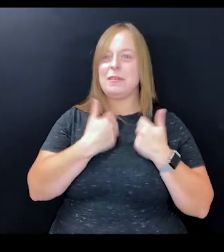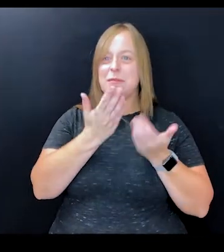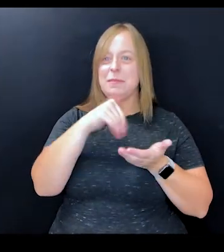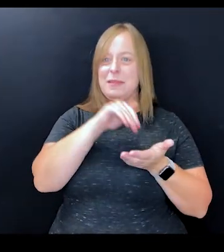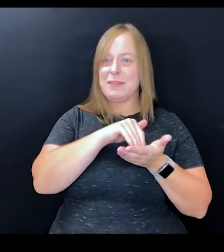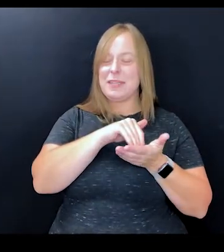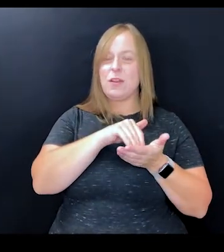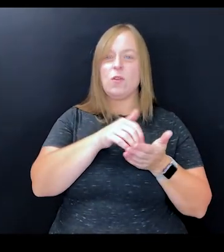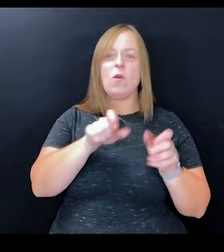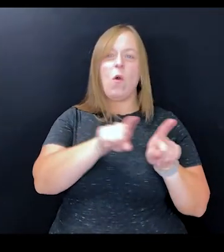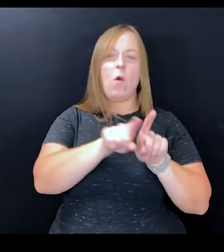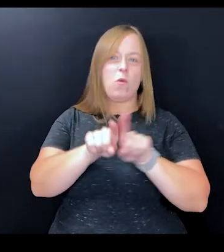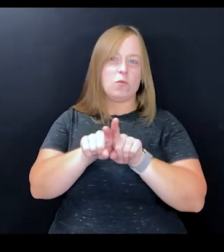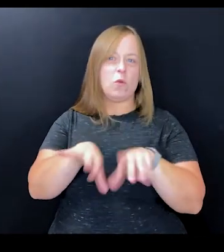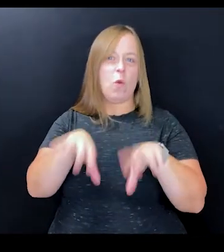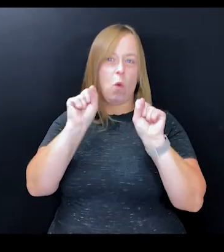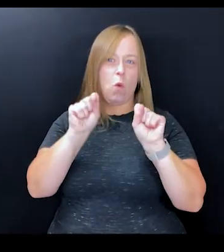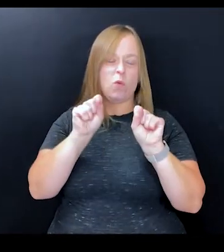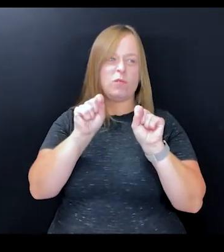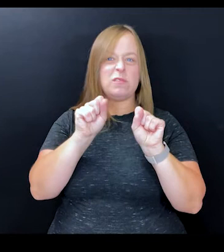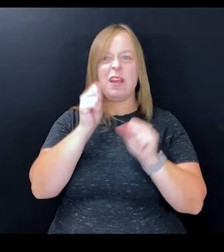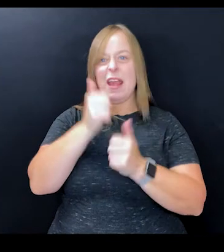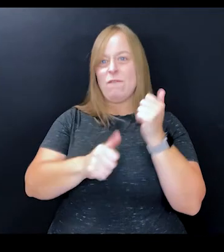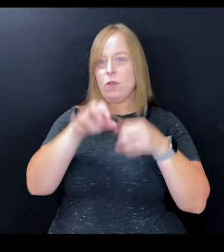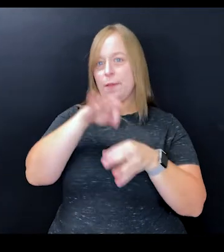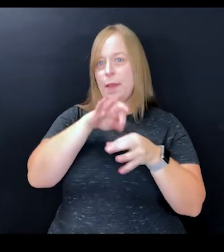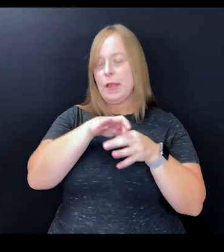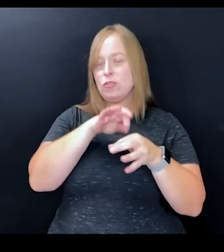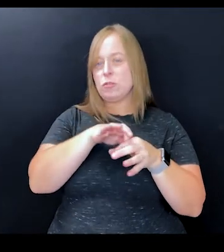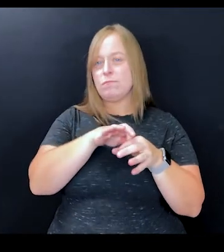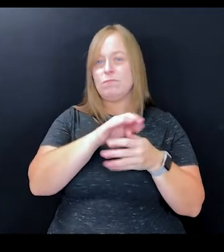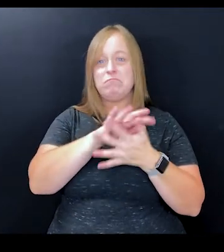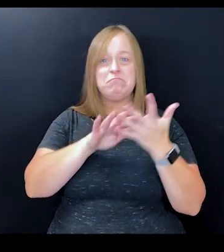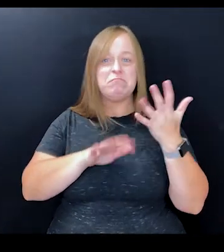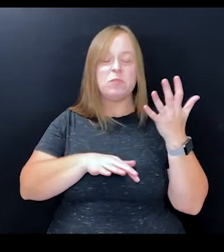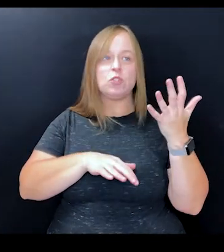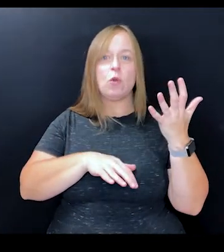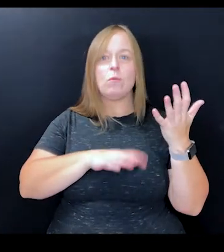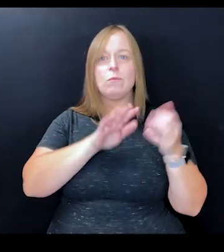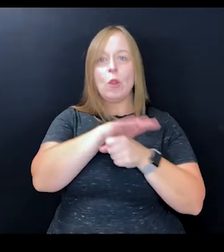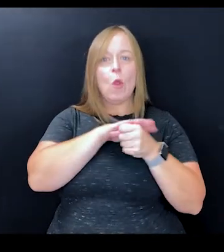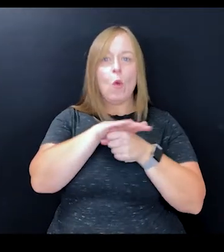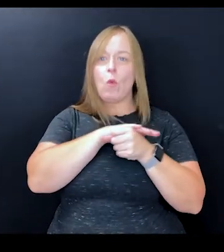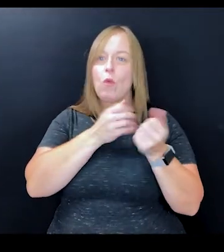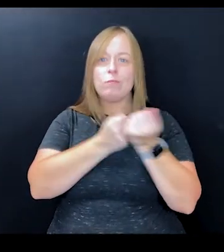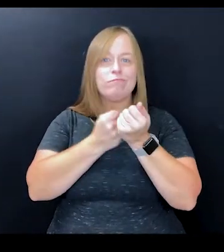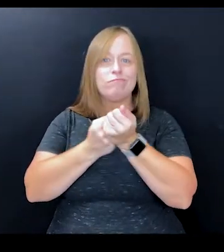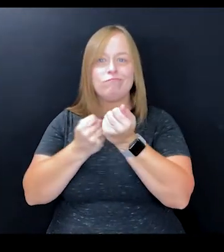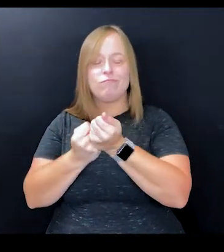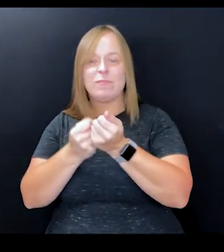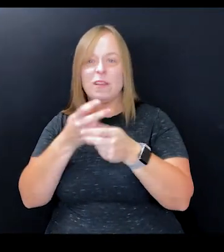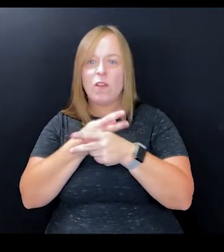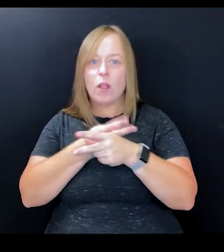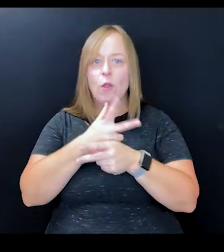also hosts candidate forums every election. So really tapping into your local resources and figuring out